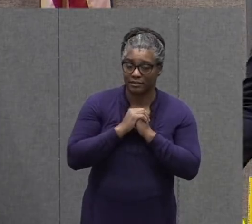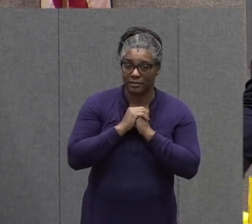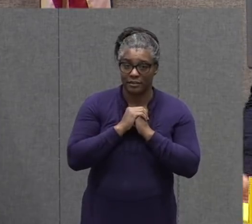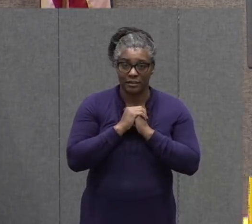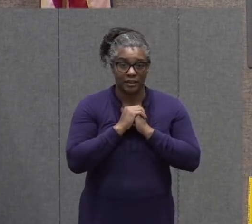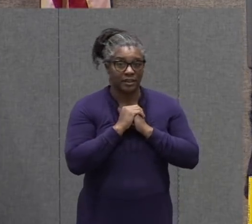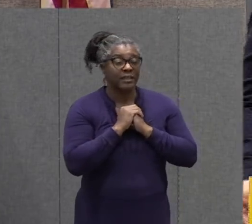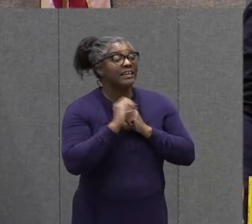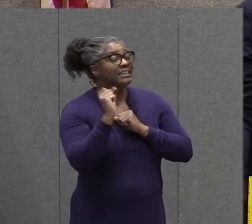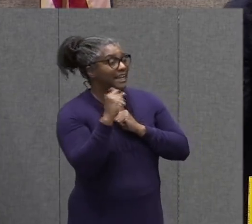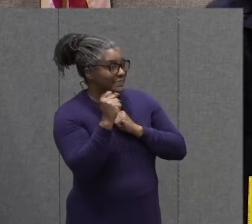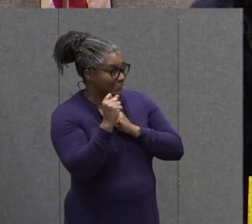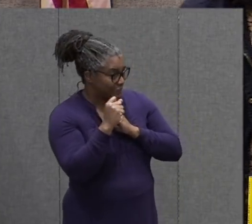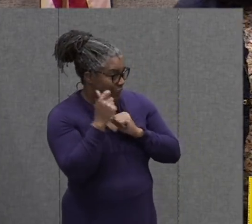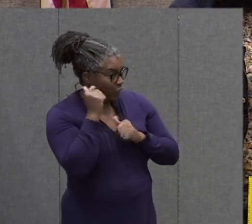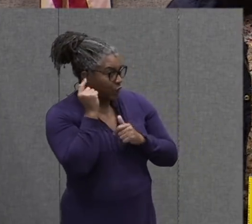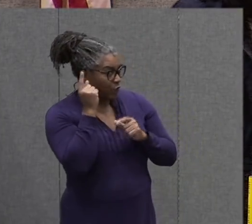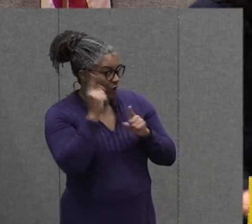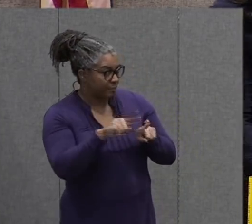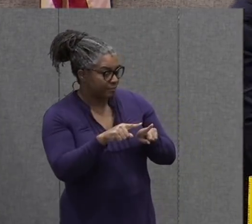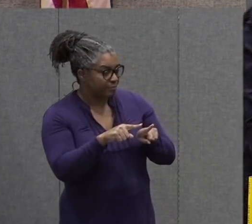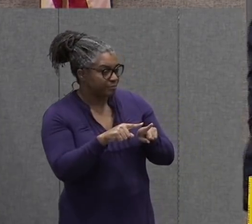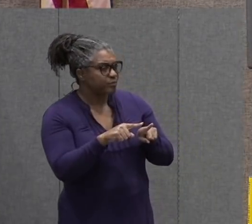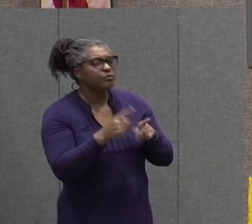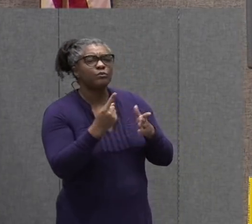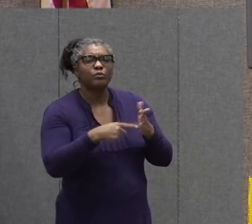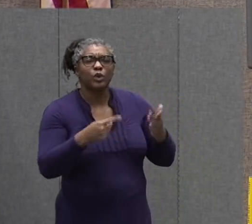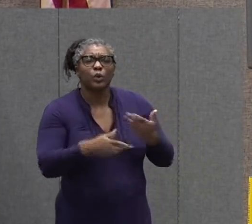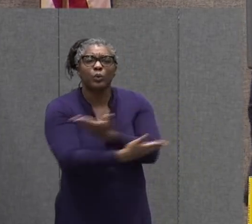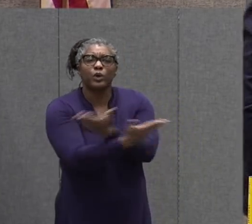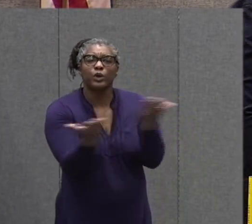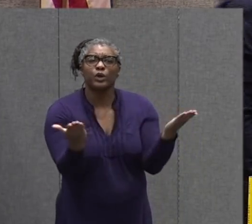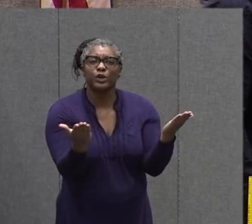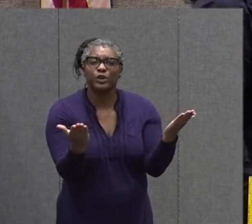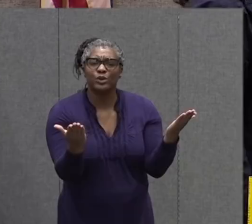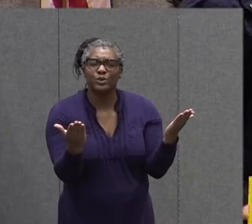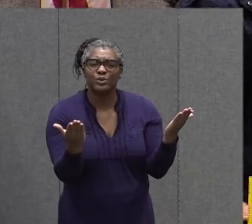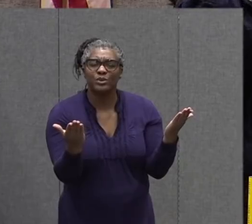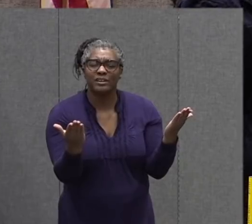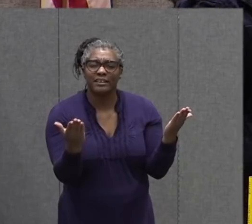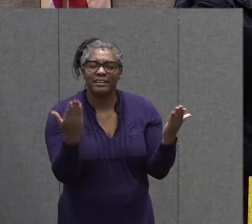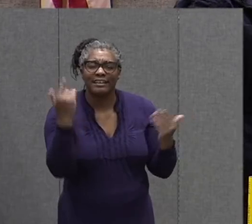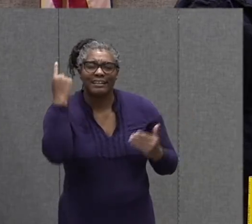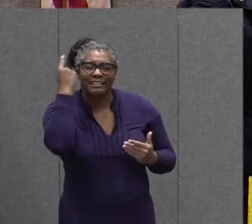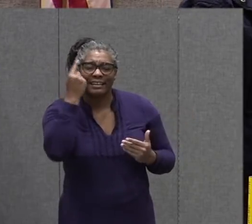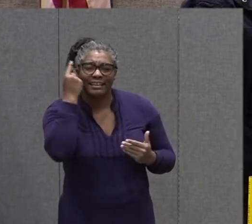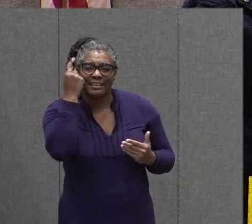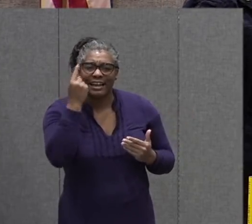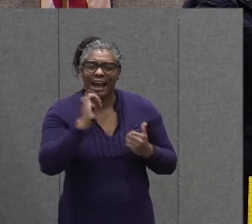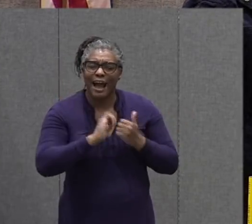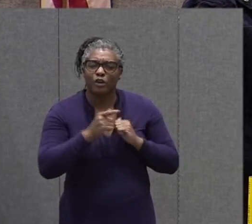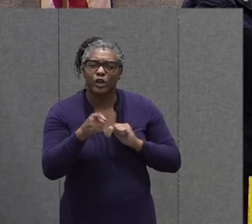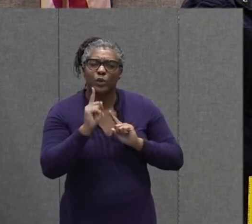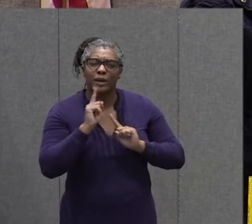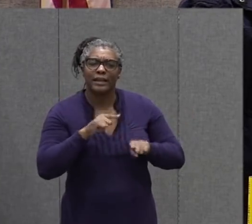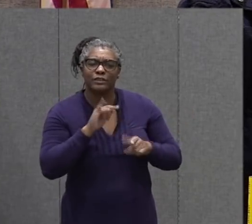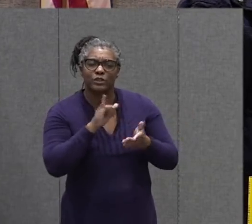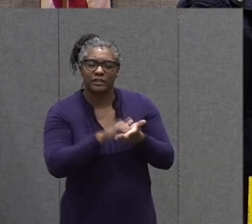what you all think about that. How would you answer that question? How does our vocabulary connect to our essential question?